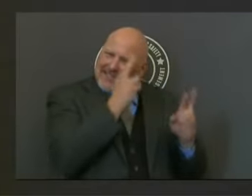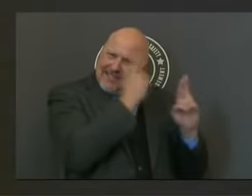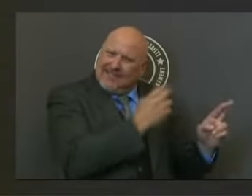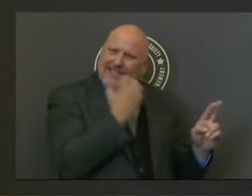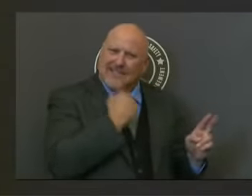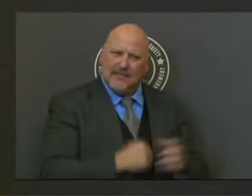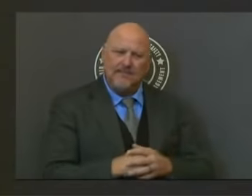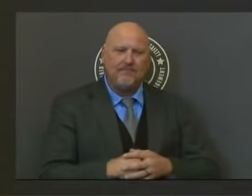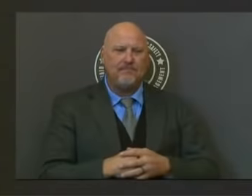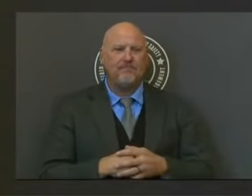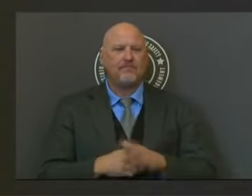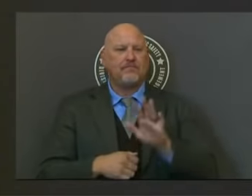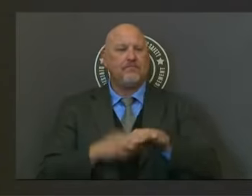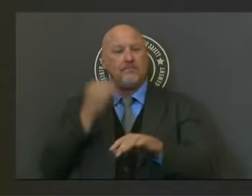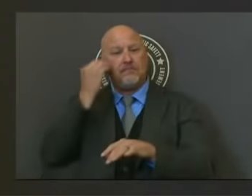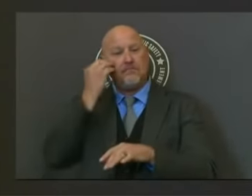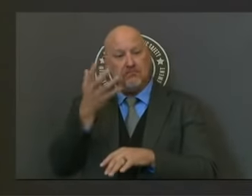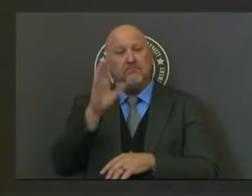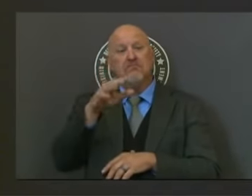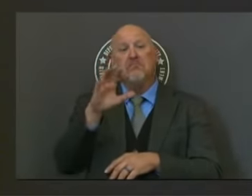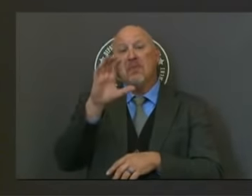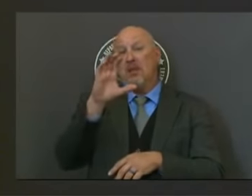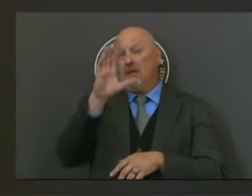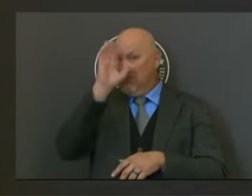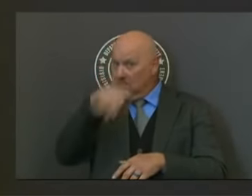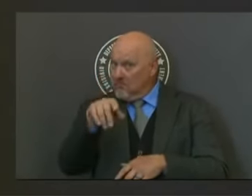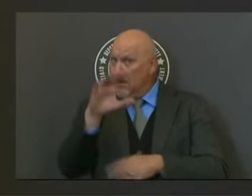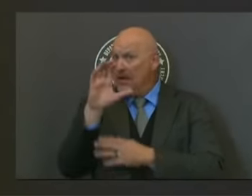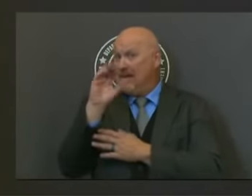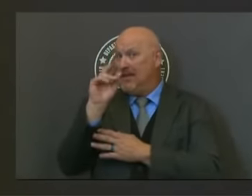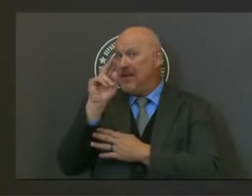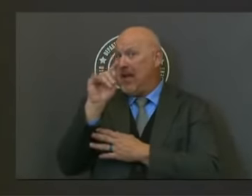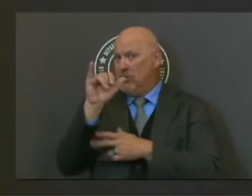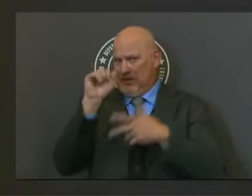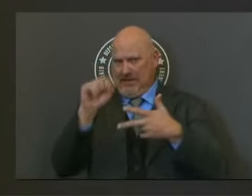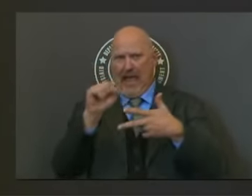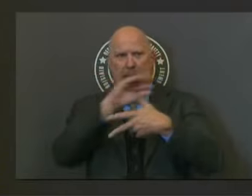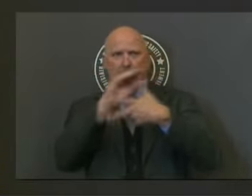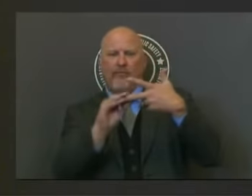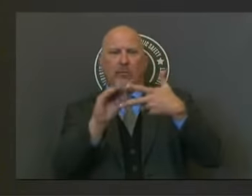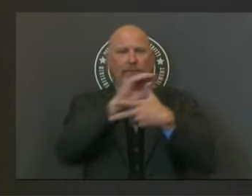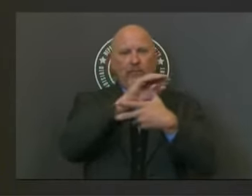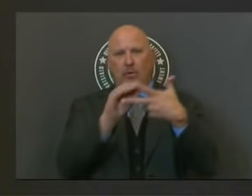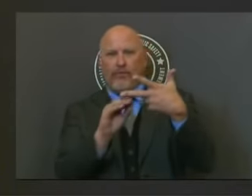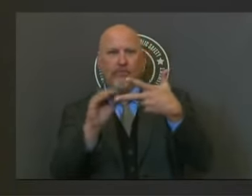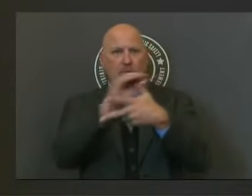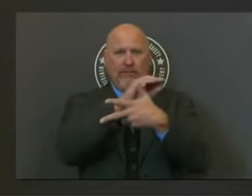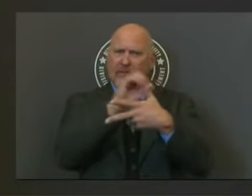the moderate in the low because